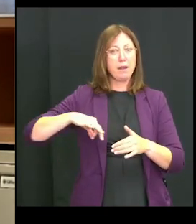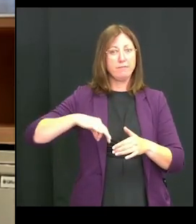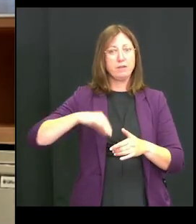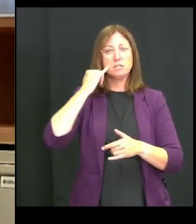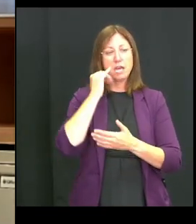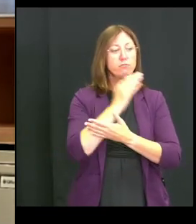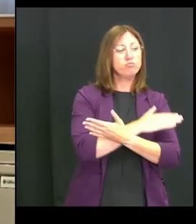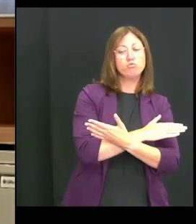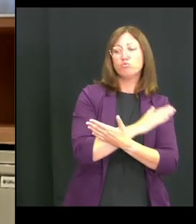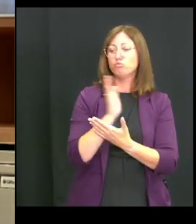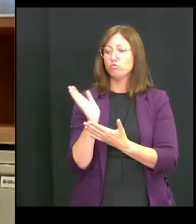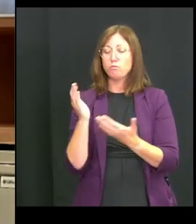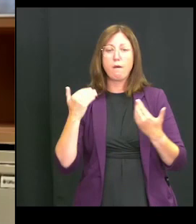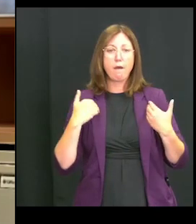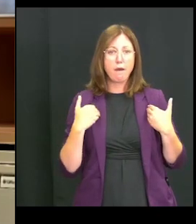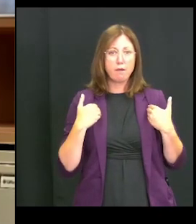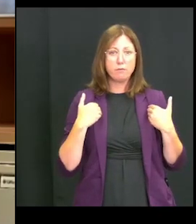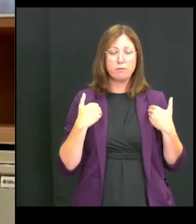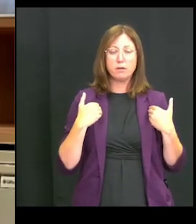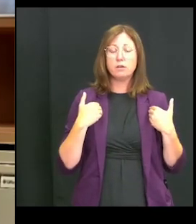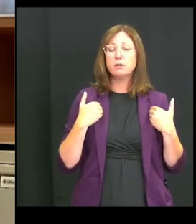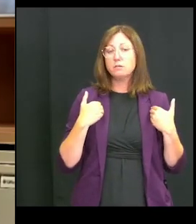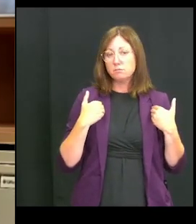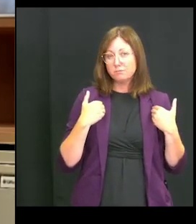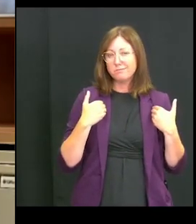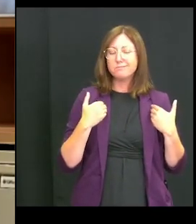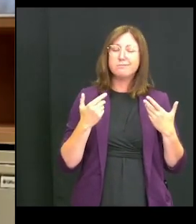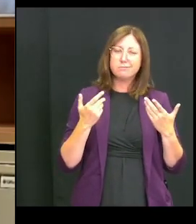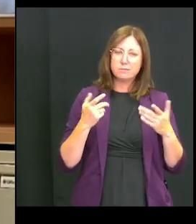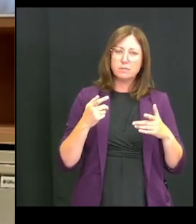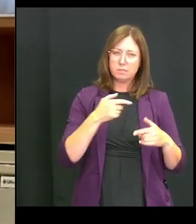Our institutions, unlike the United States I would argue,